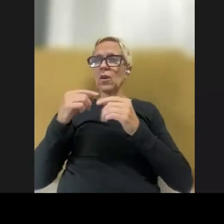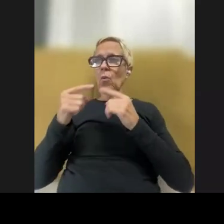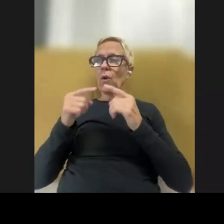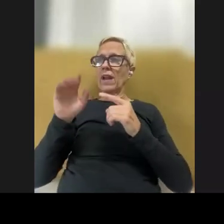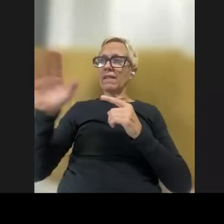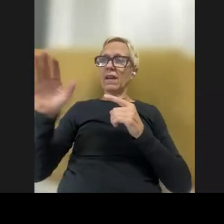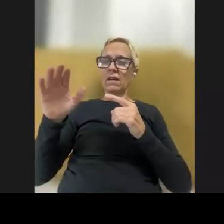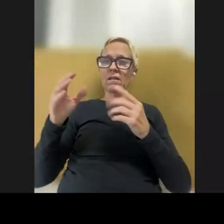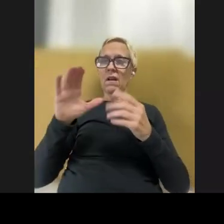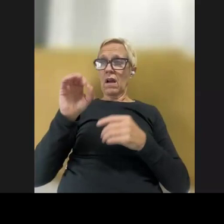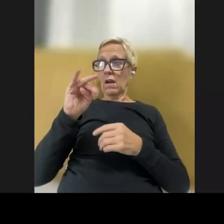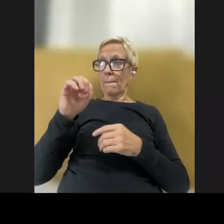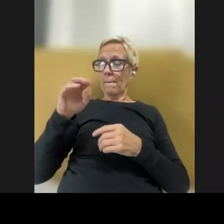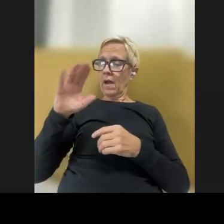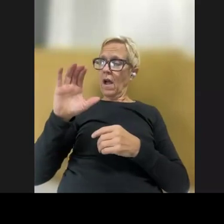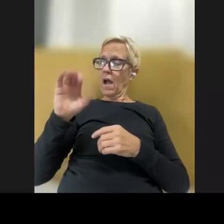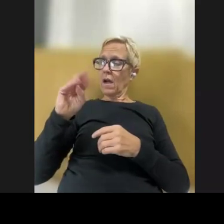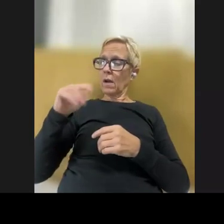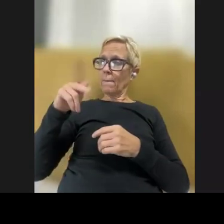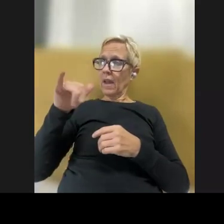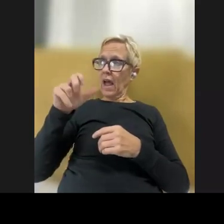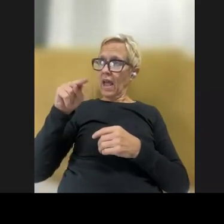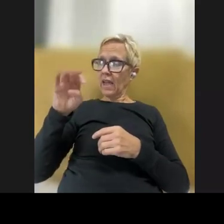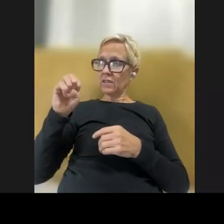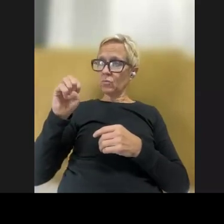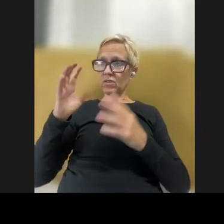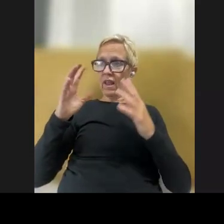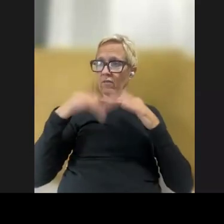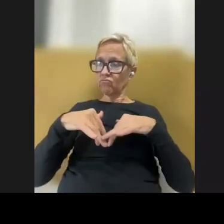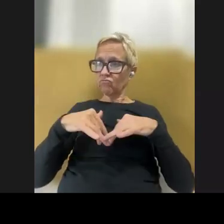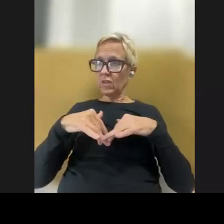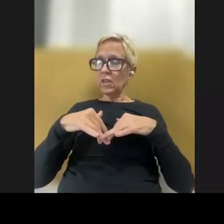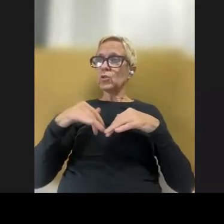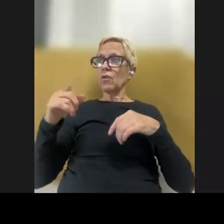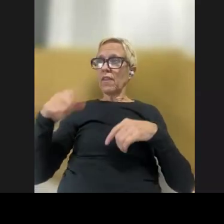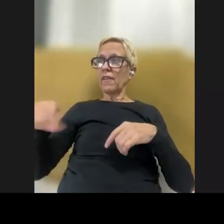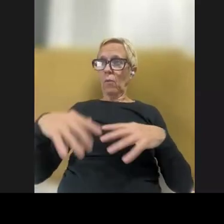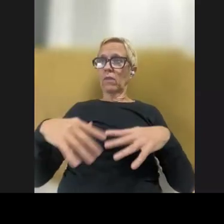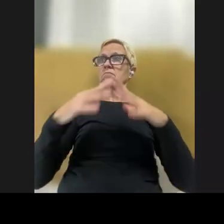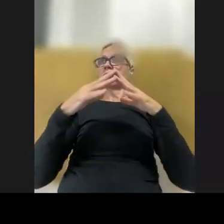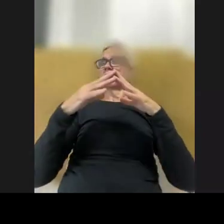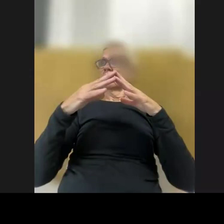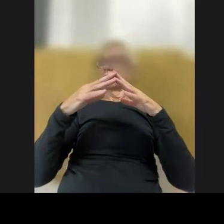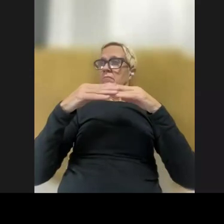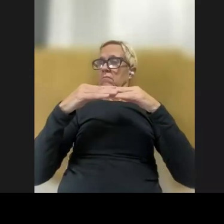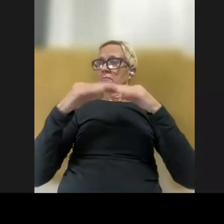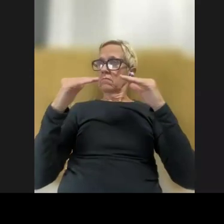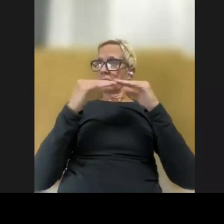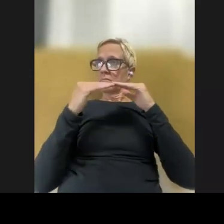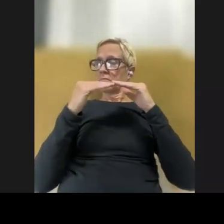Because we filed complaints about with them on different communities when they were out of compliance.